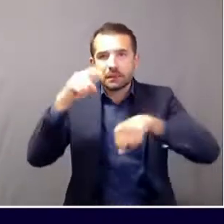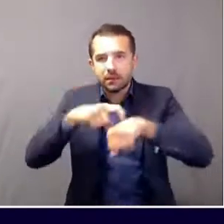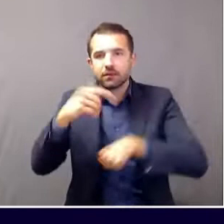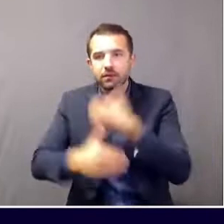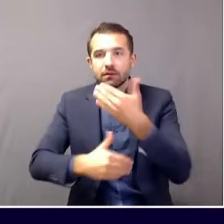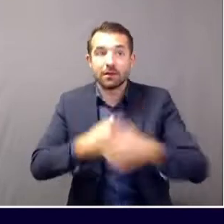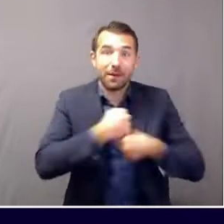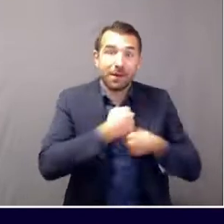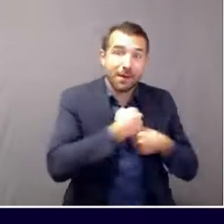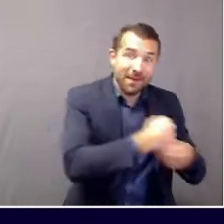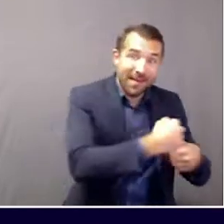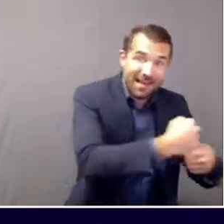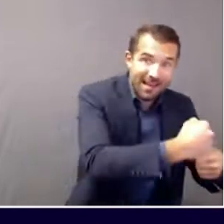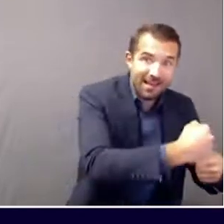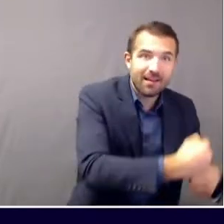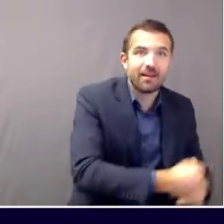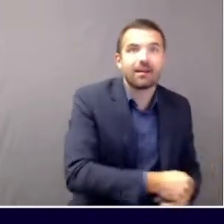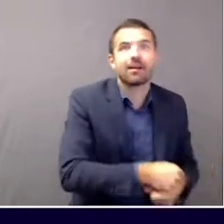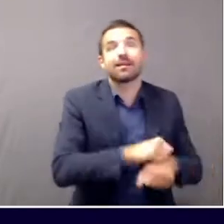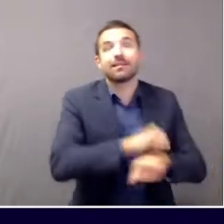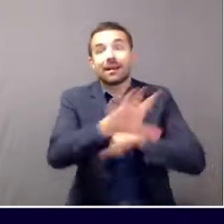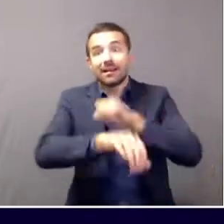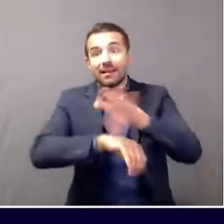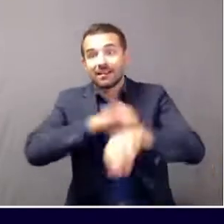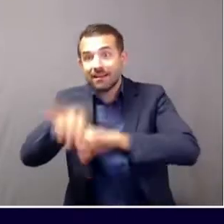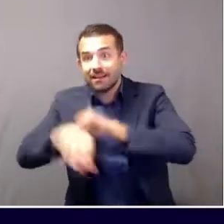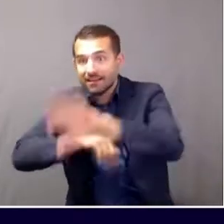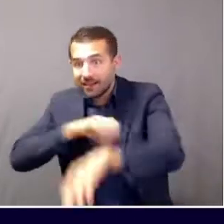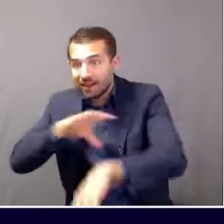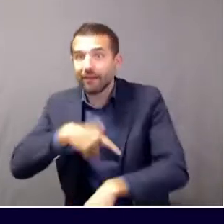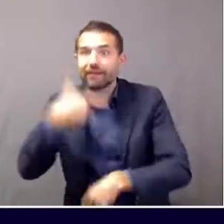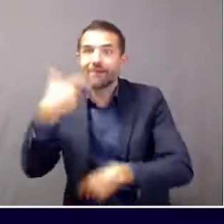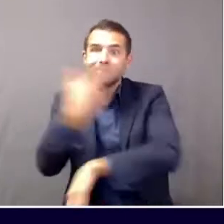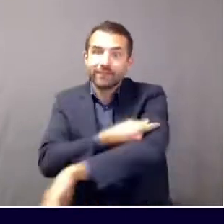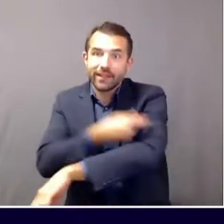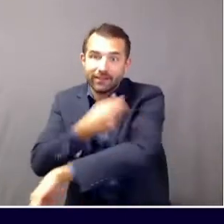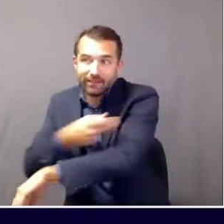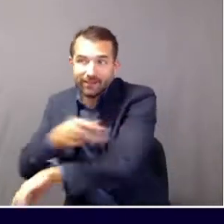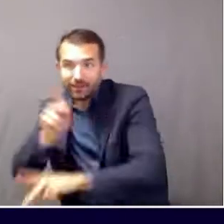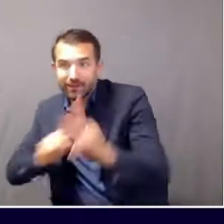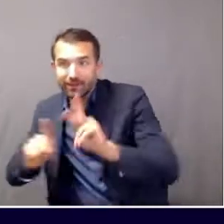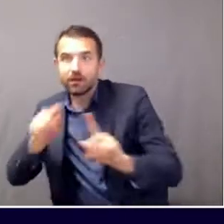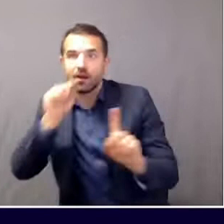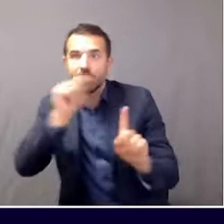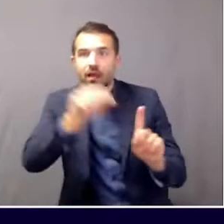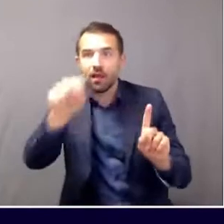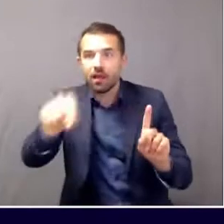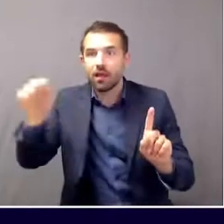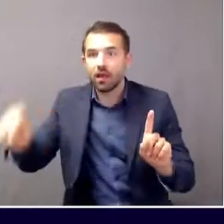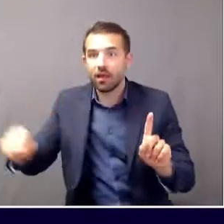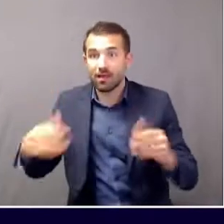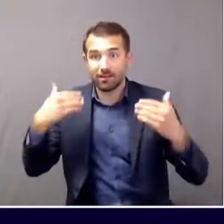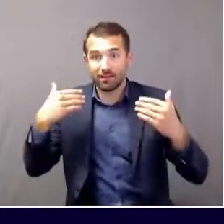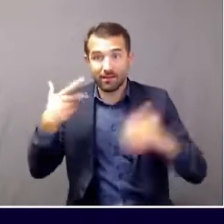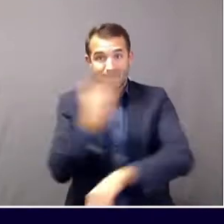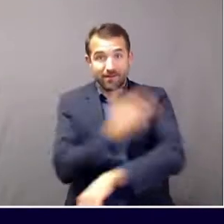to deliver to administer